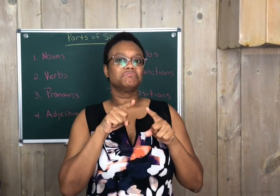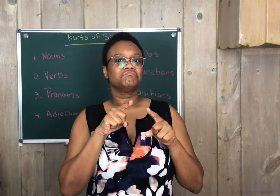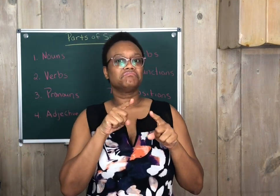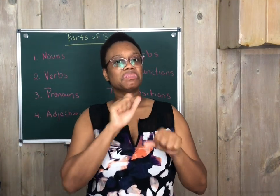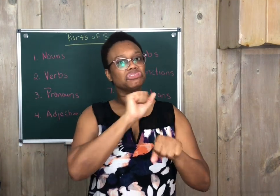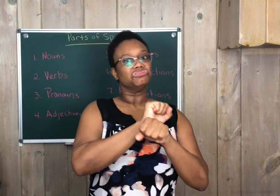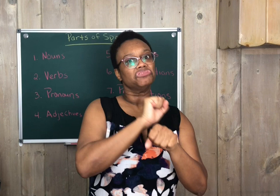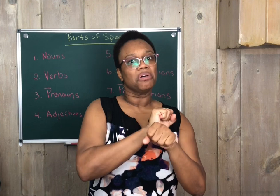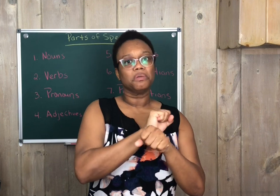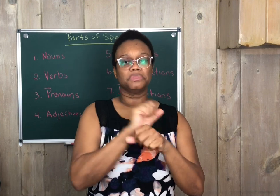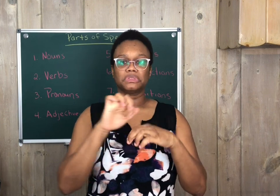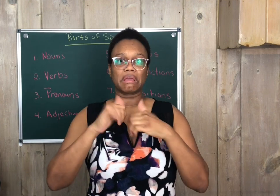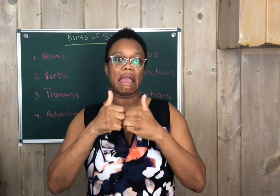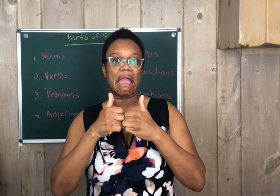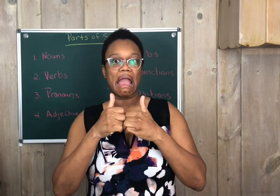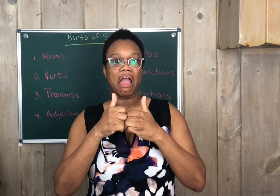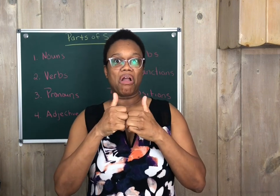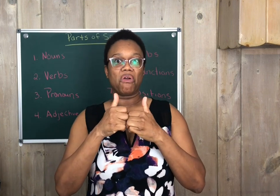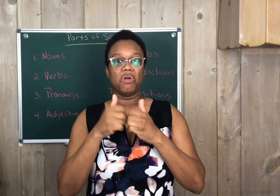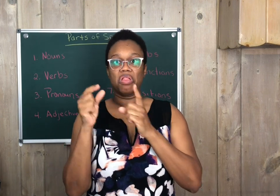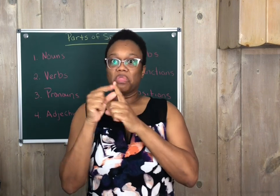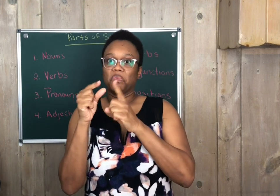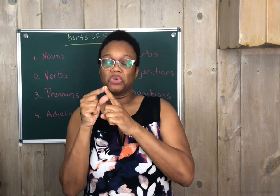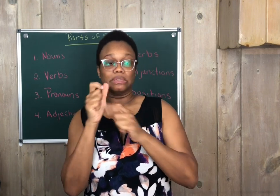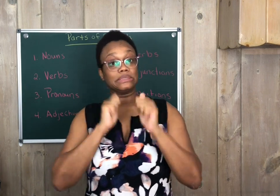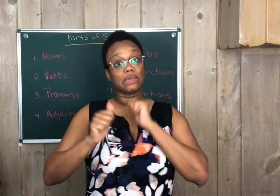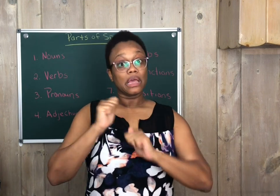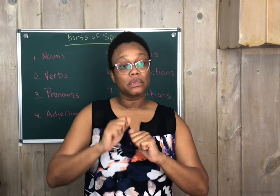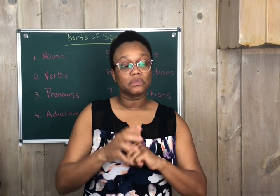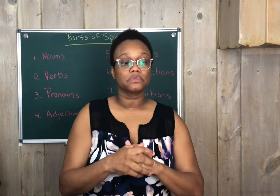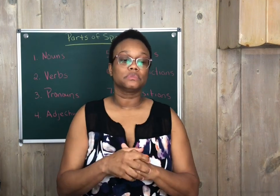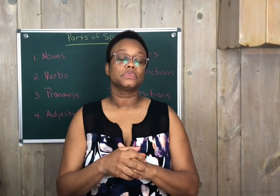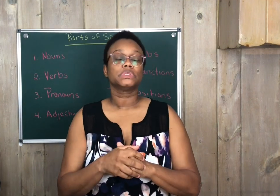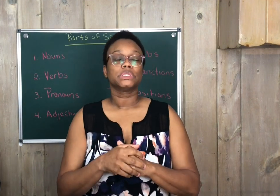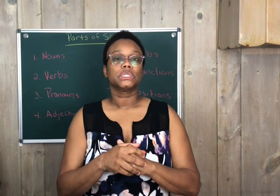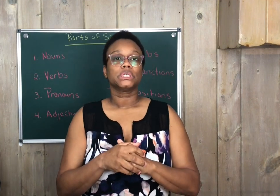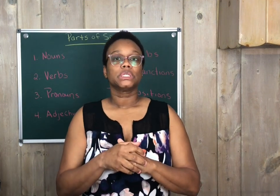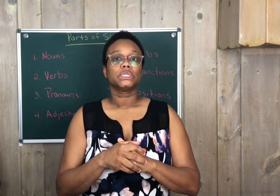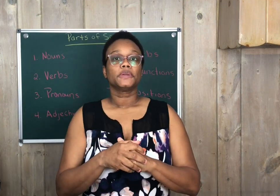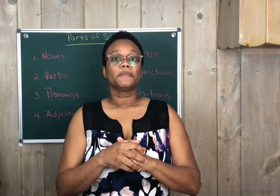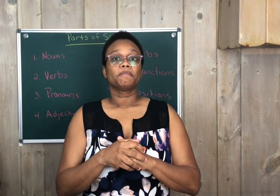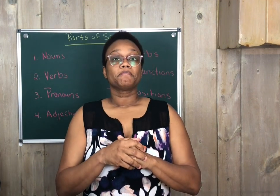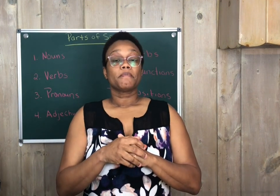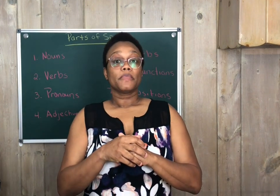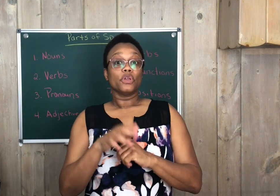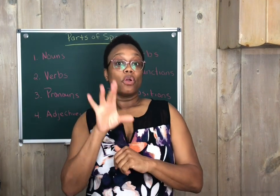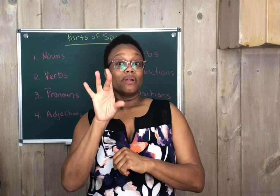or explain the different jobs or how the words act in a sentence